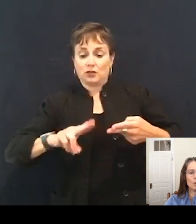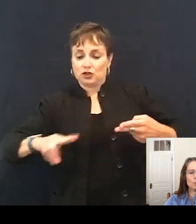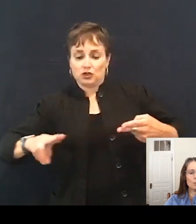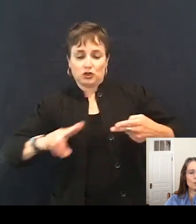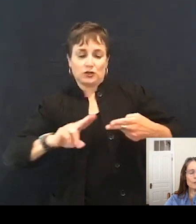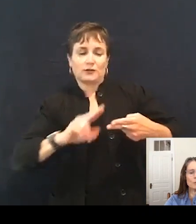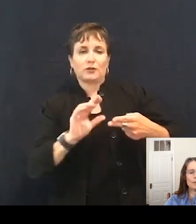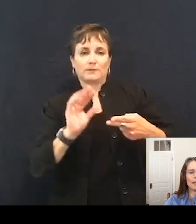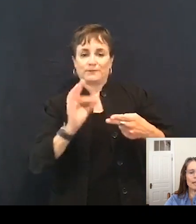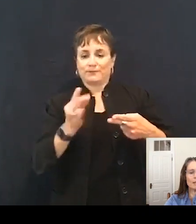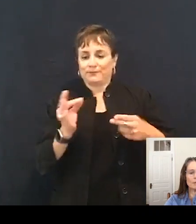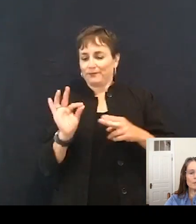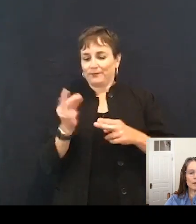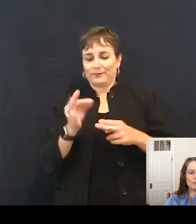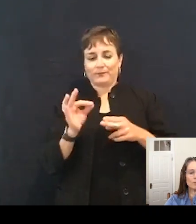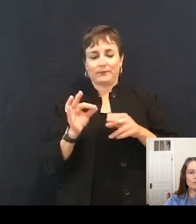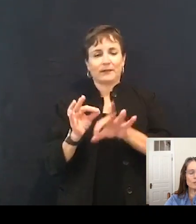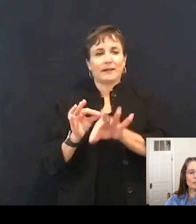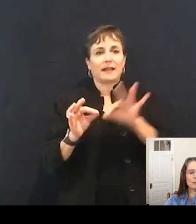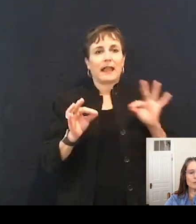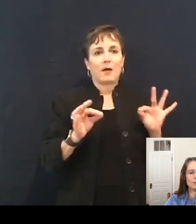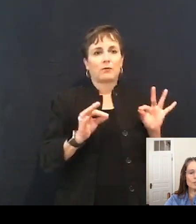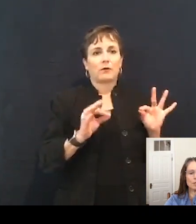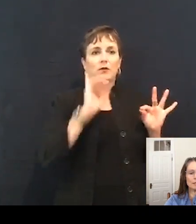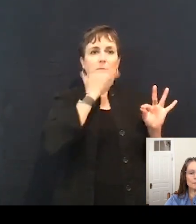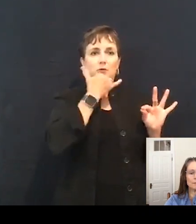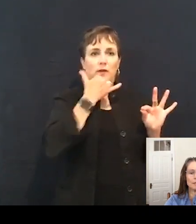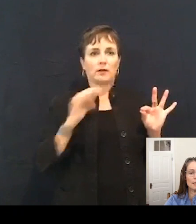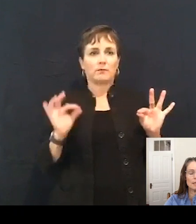We're working with AAV vectors to deliver the gene.